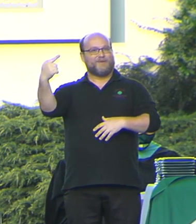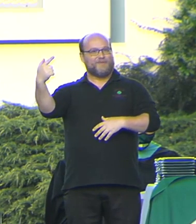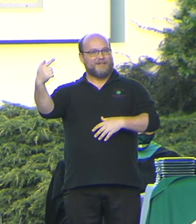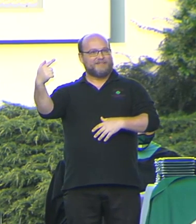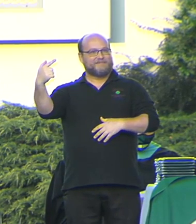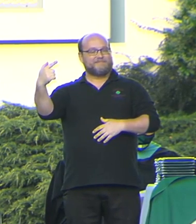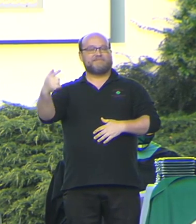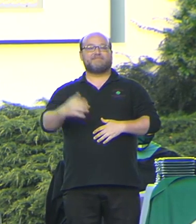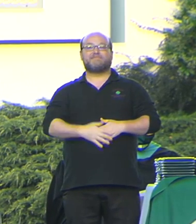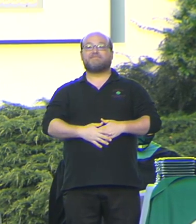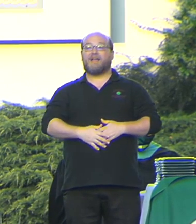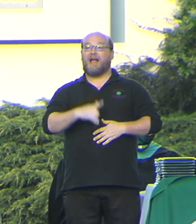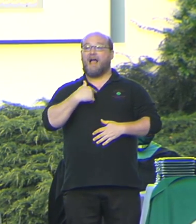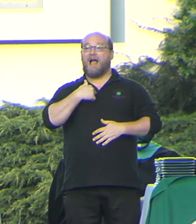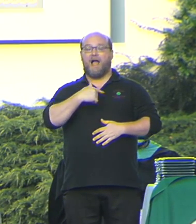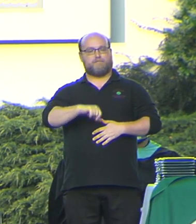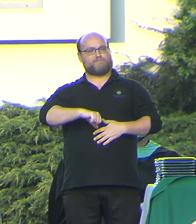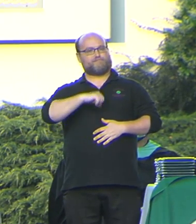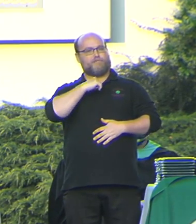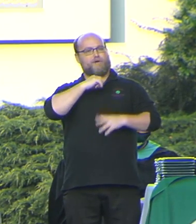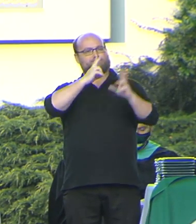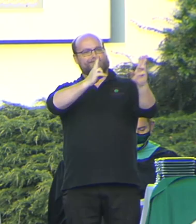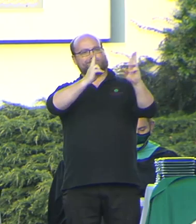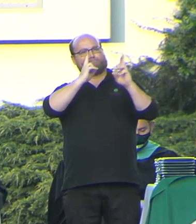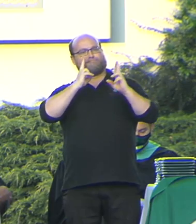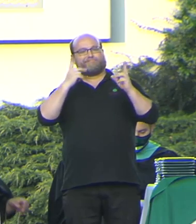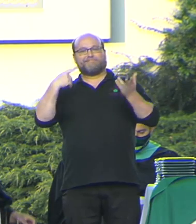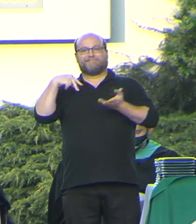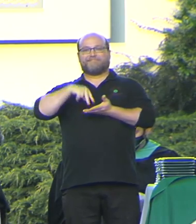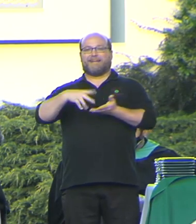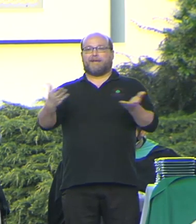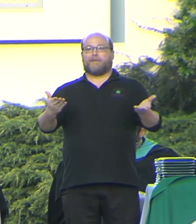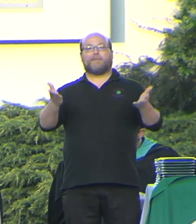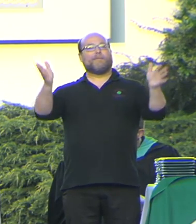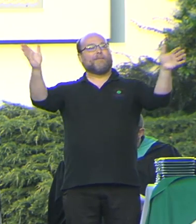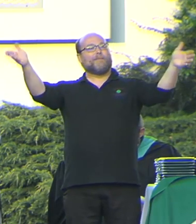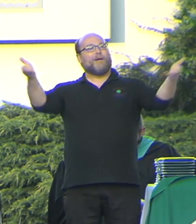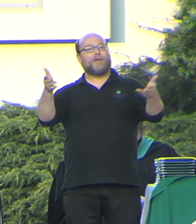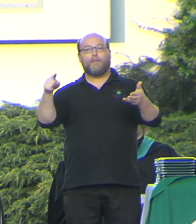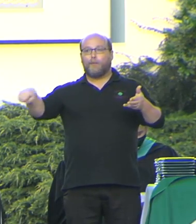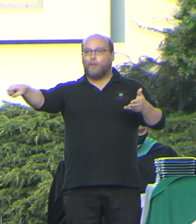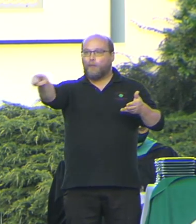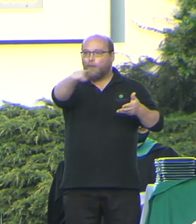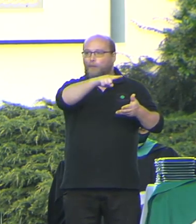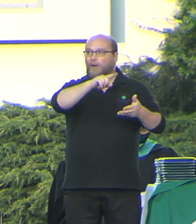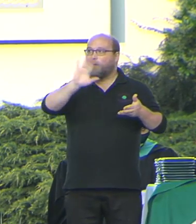It is with proud honor that I stand up here today to welcome you all your families friends and staff